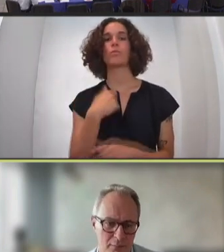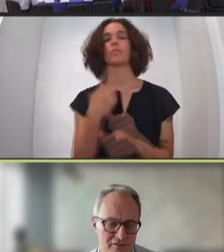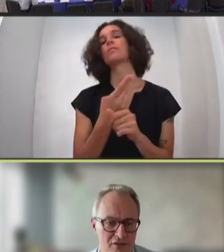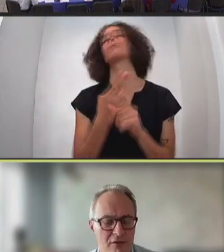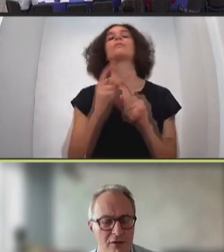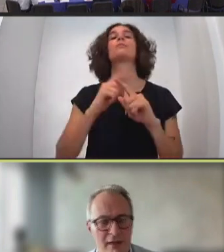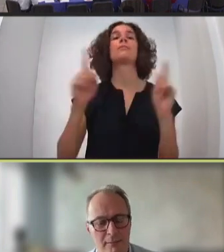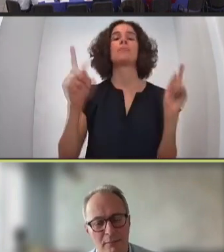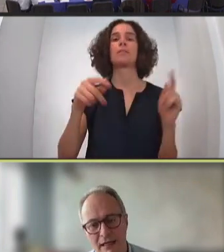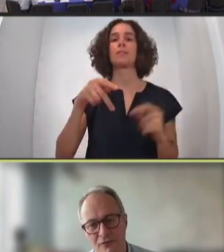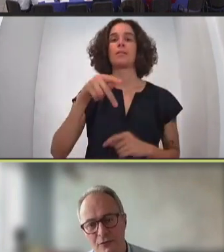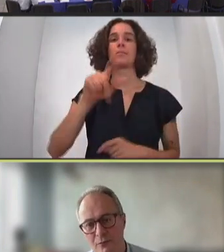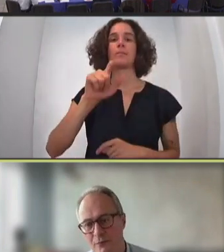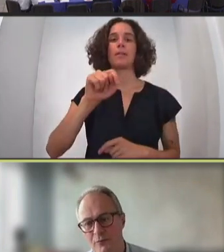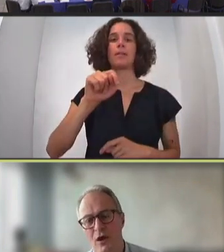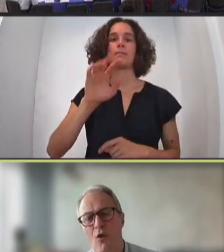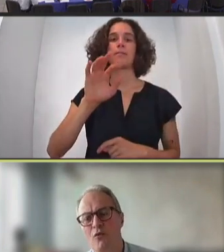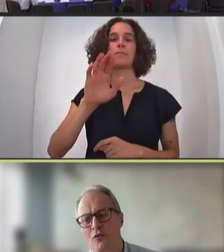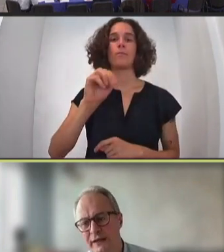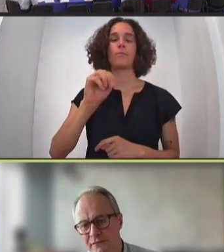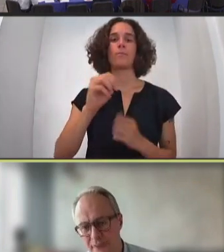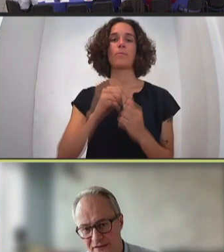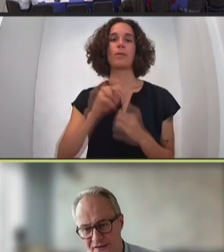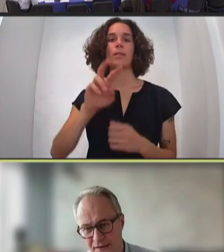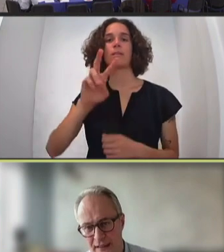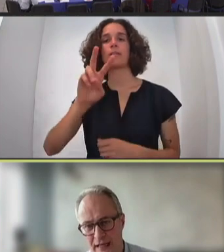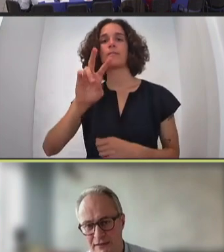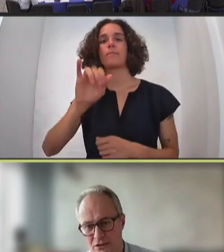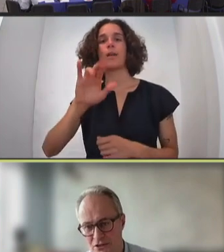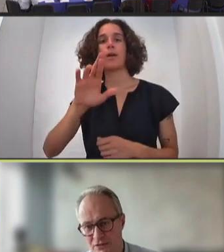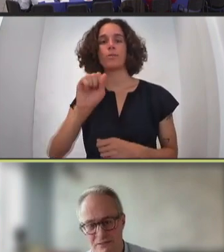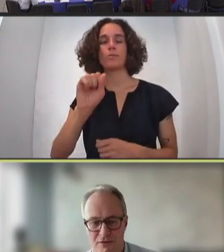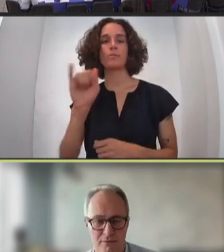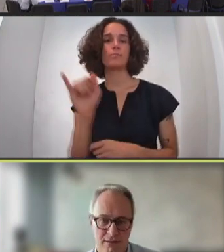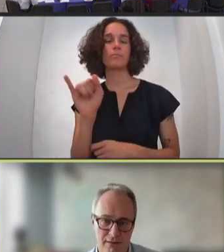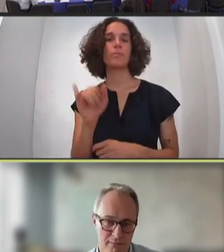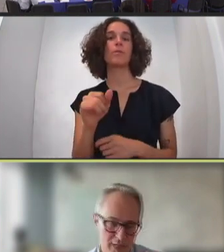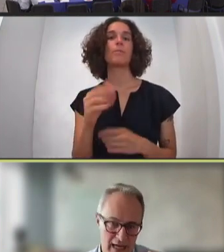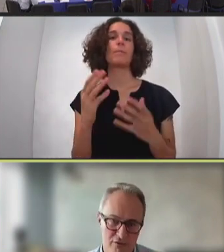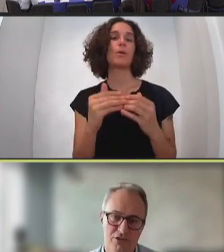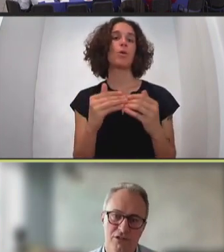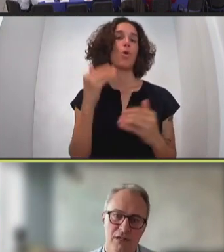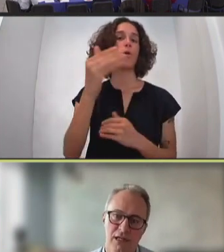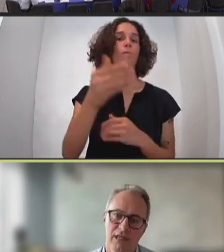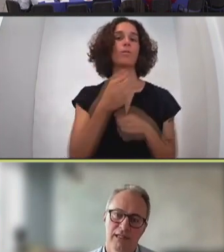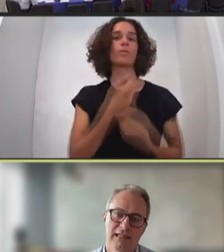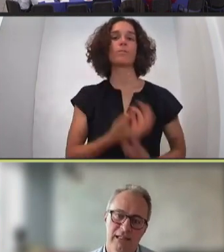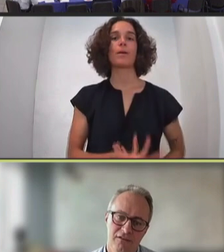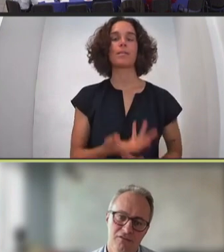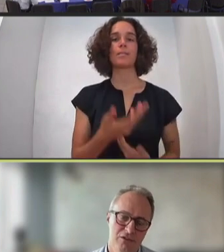messenger RNA platform. We over express an antigen from the pathogen that leads to the